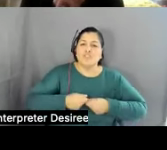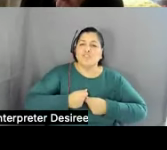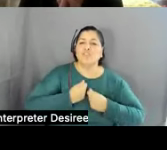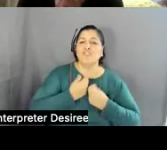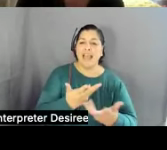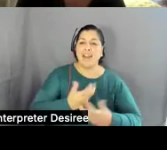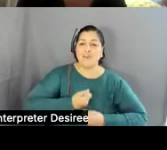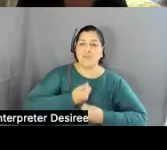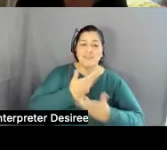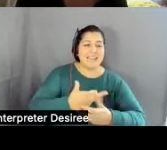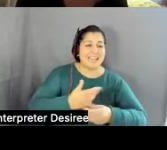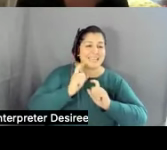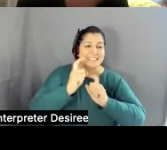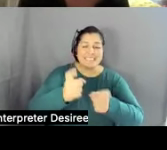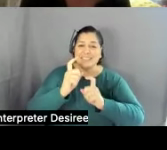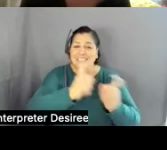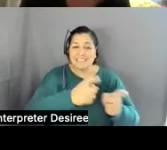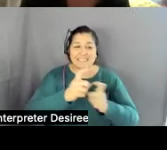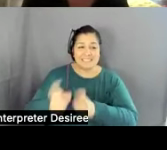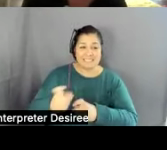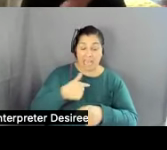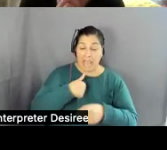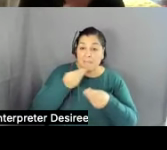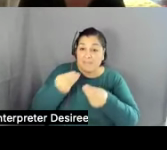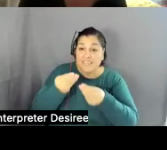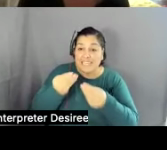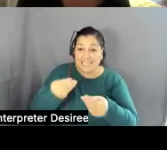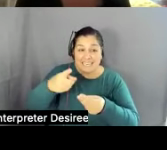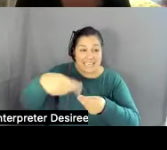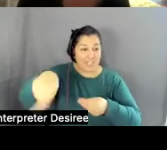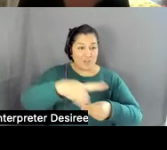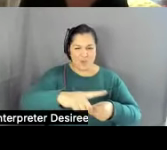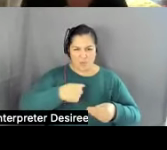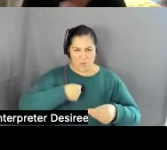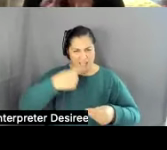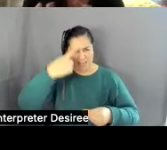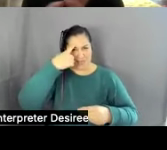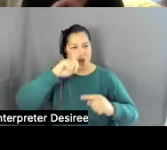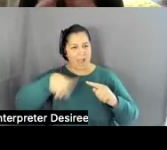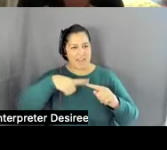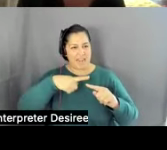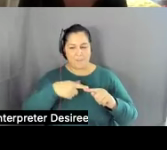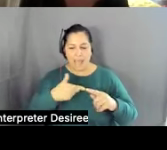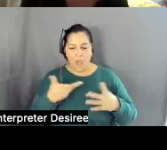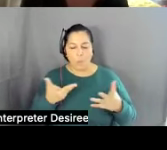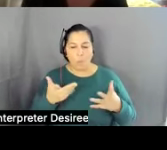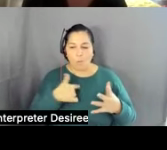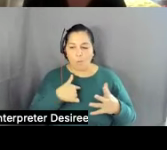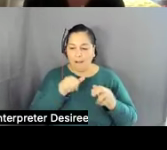I thought about what to share. It's almost always a cultural, from coming from a cultural place.